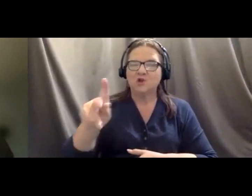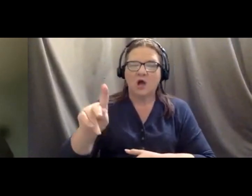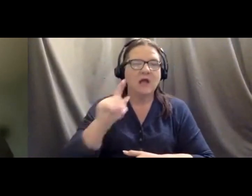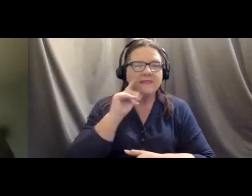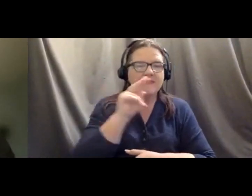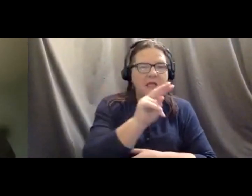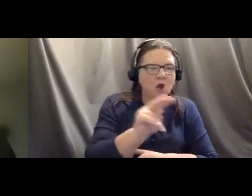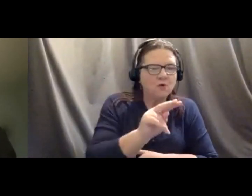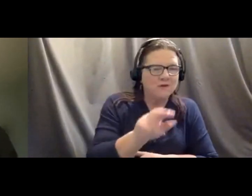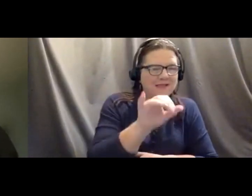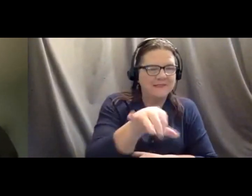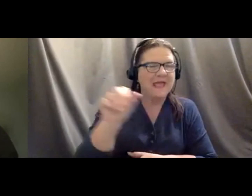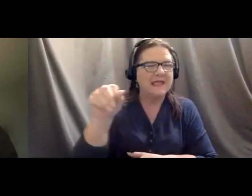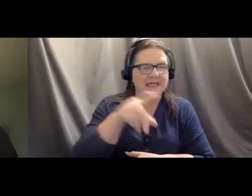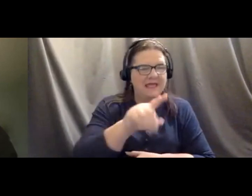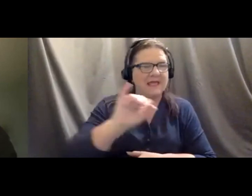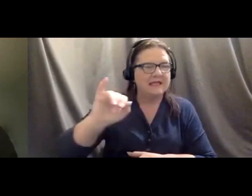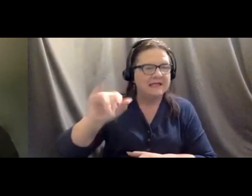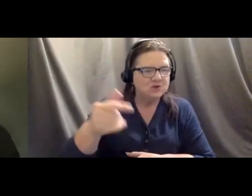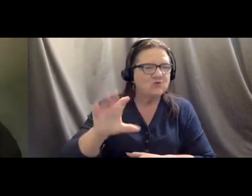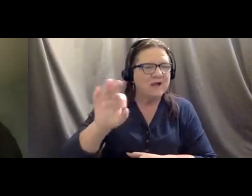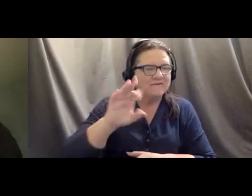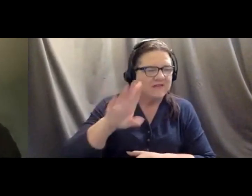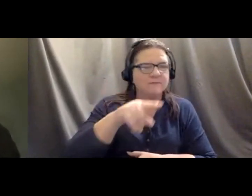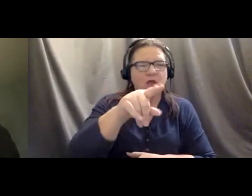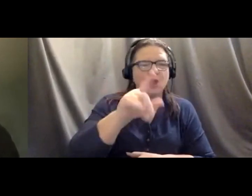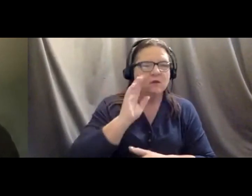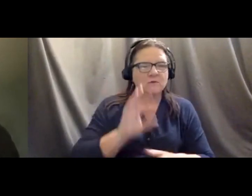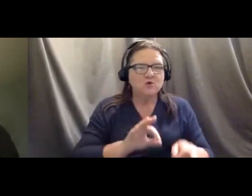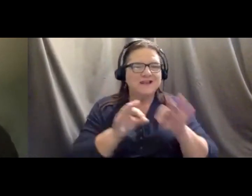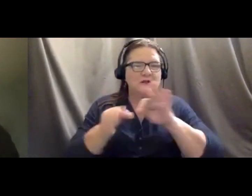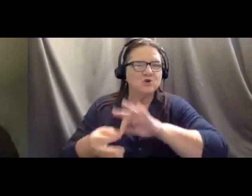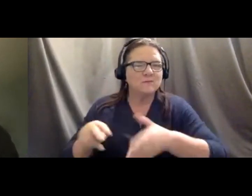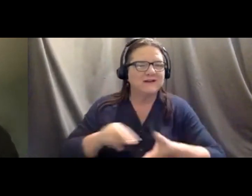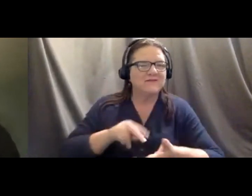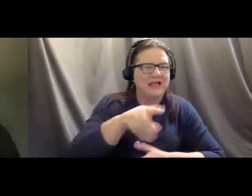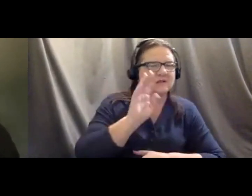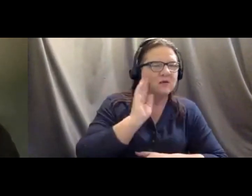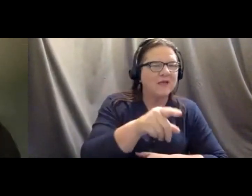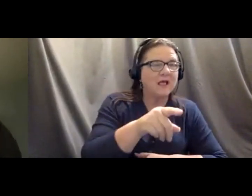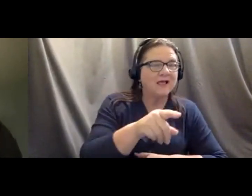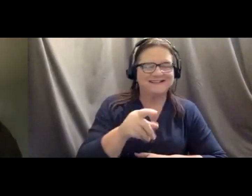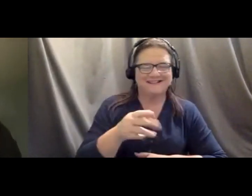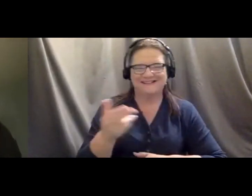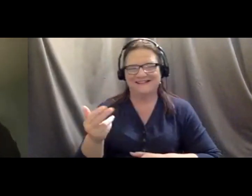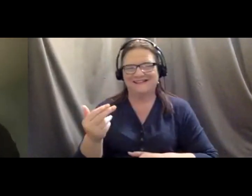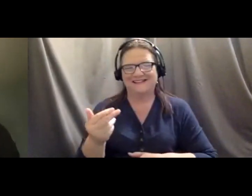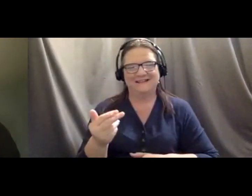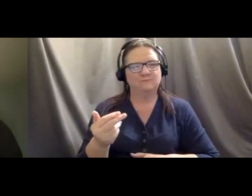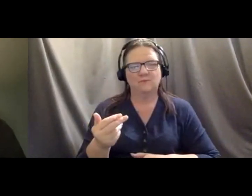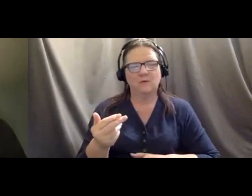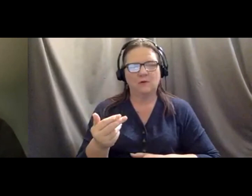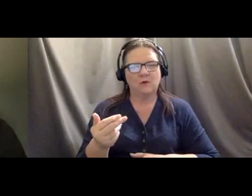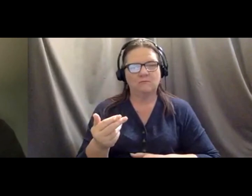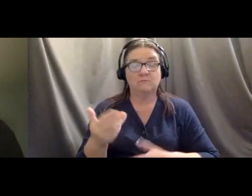Instagram, Facebook or somebody. That's pretty cool.